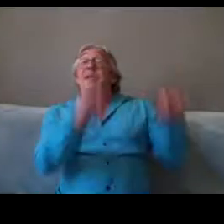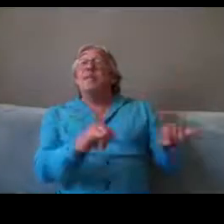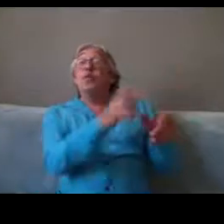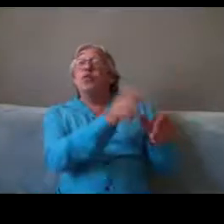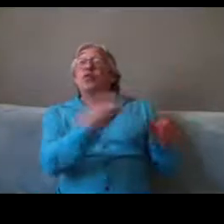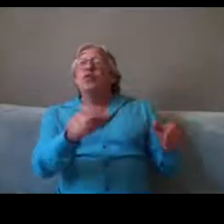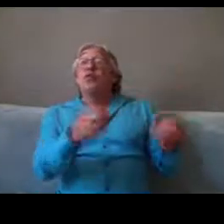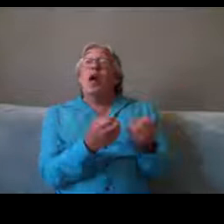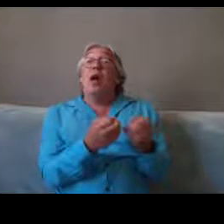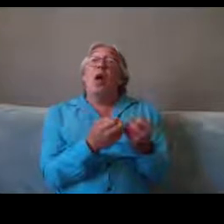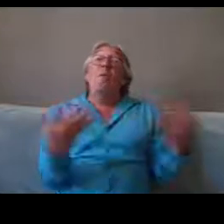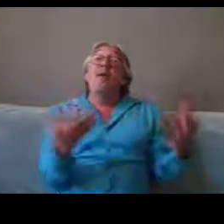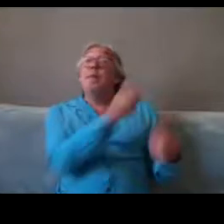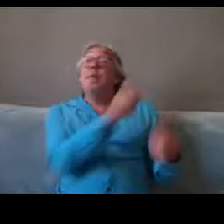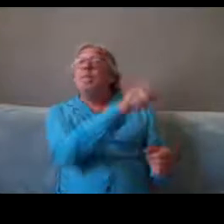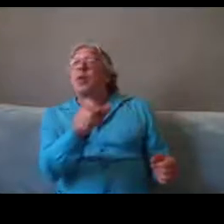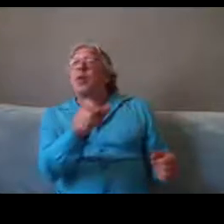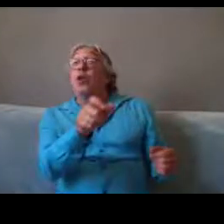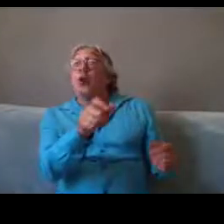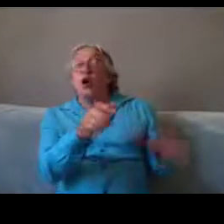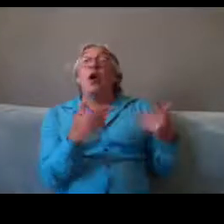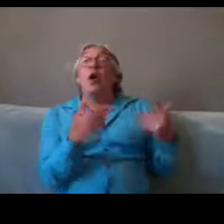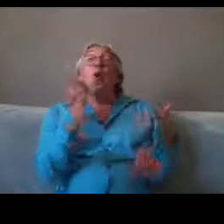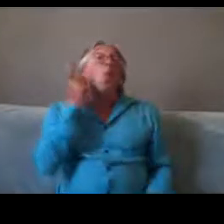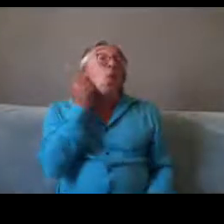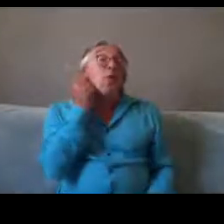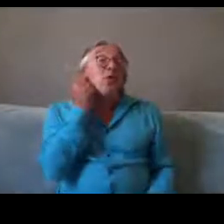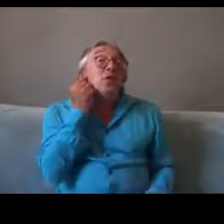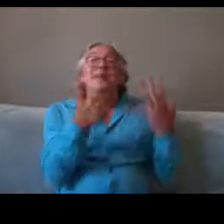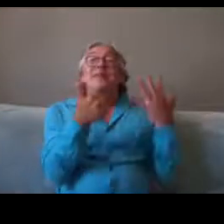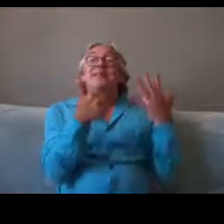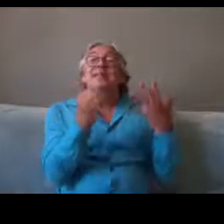I'd like to say the key actions are three pillars,